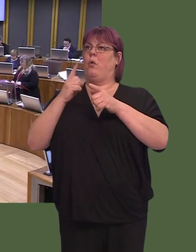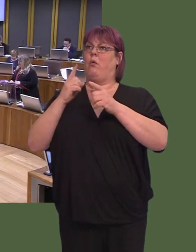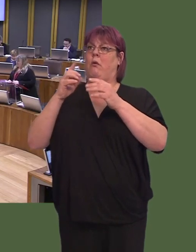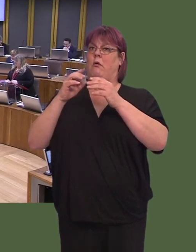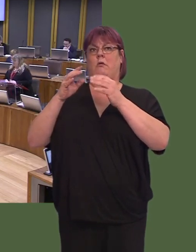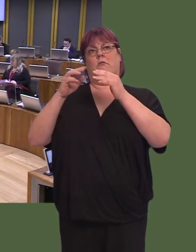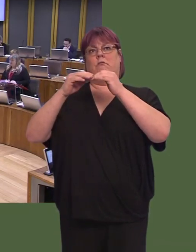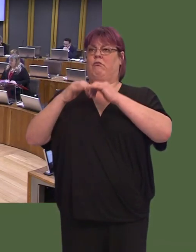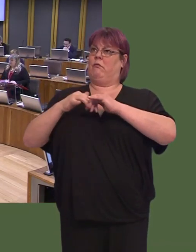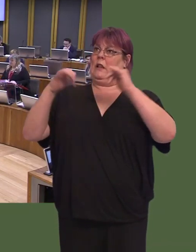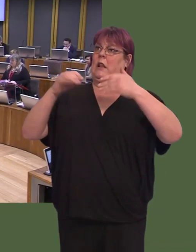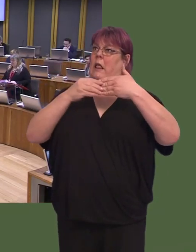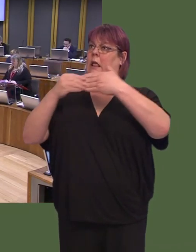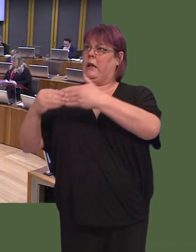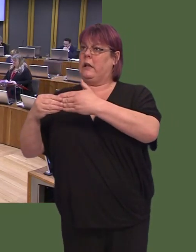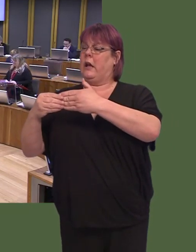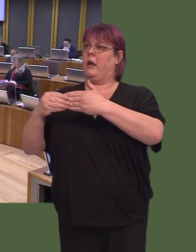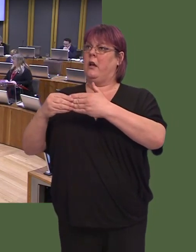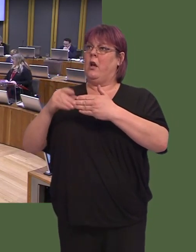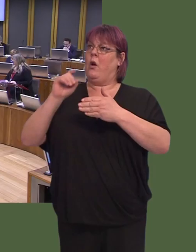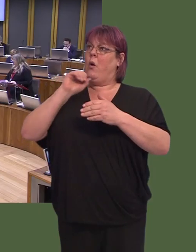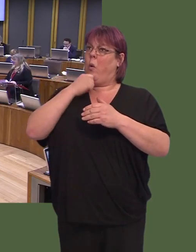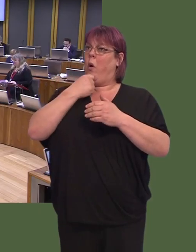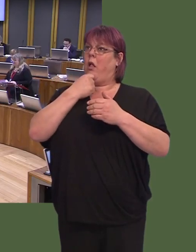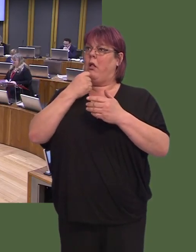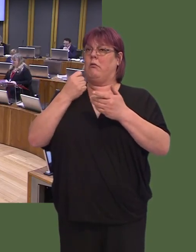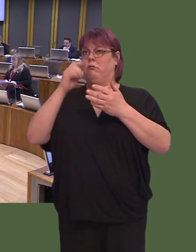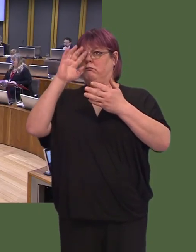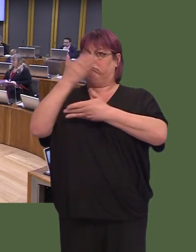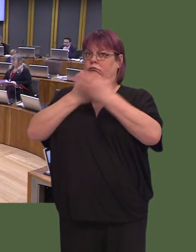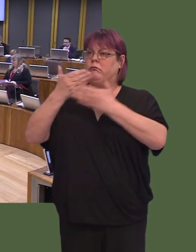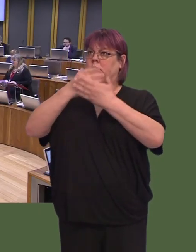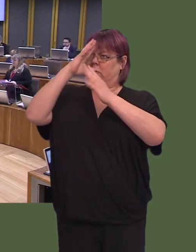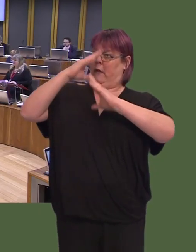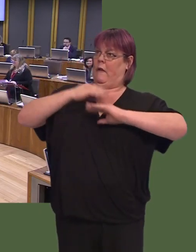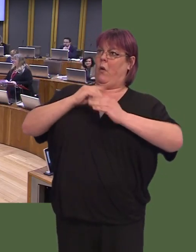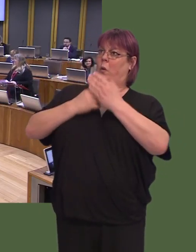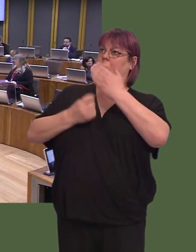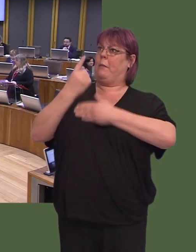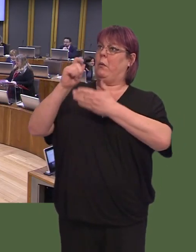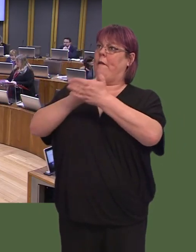Julie James AM: I'm very delighted to confirm that we'll bring forward a debate in Government